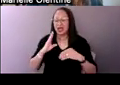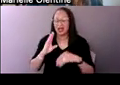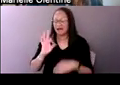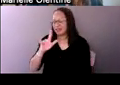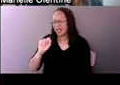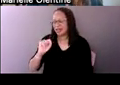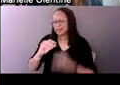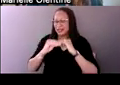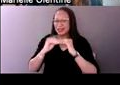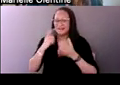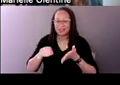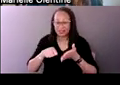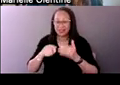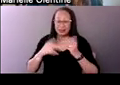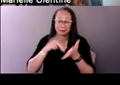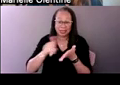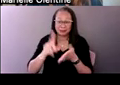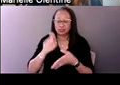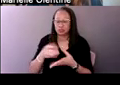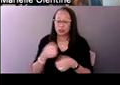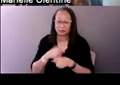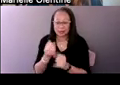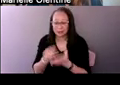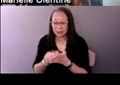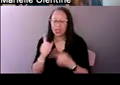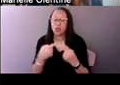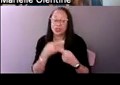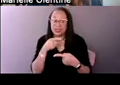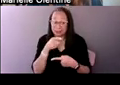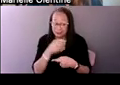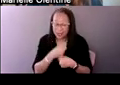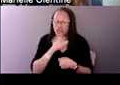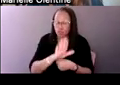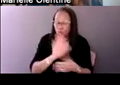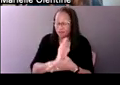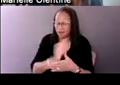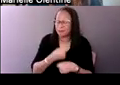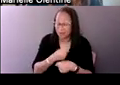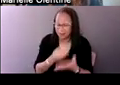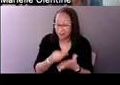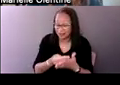And also, because the sales agent might already have an agreement with film festivals that they can submit